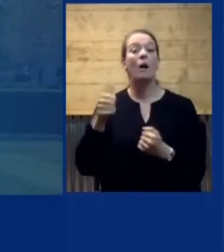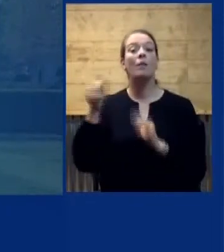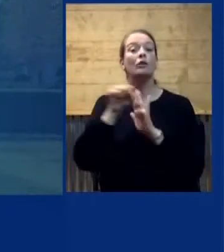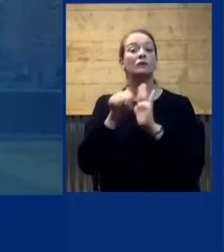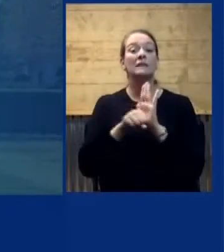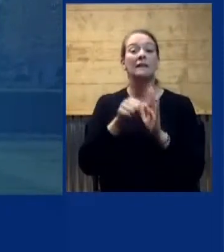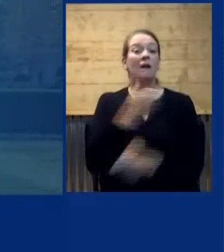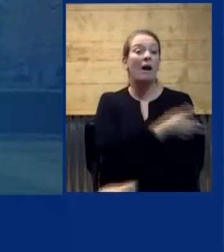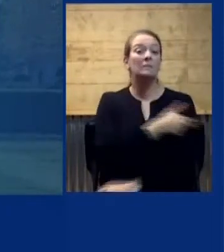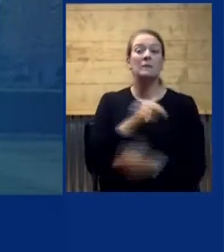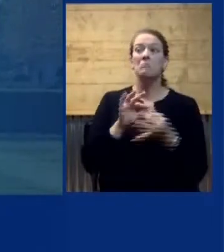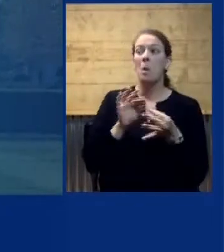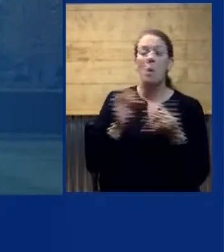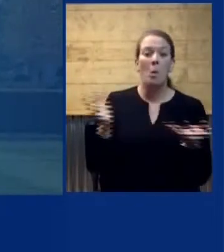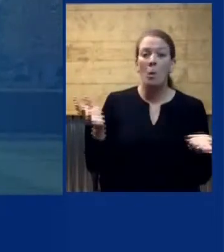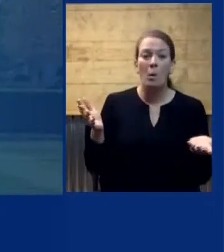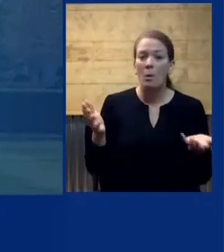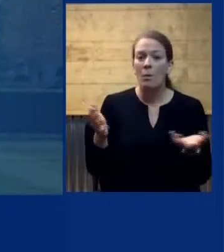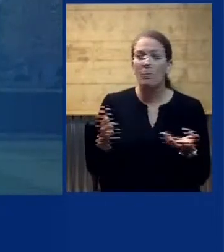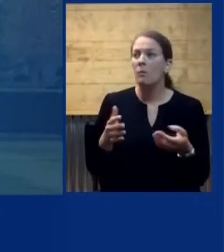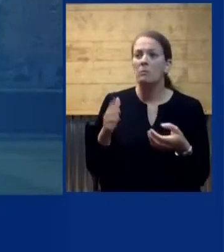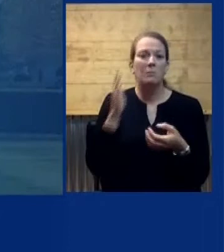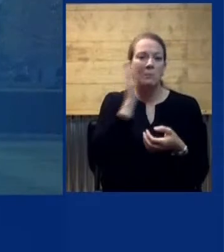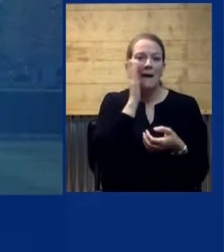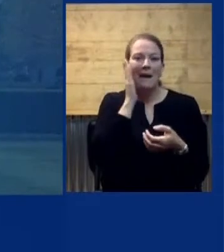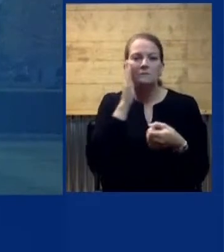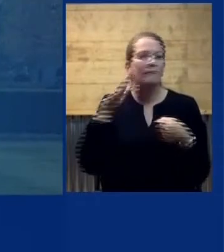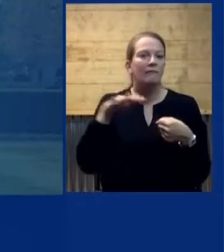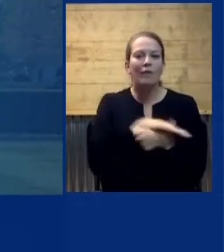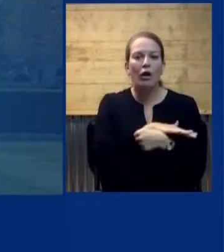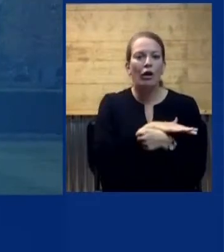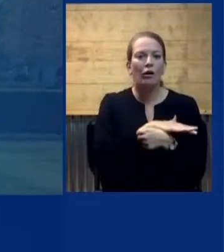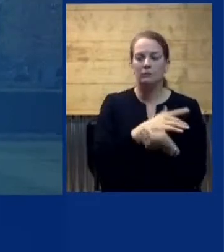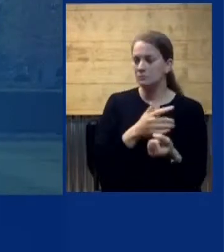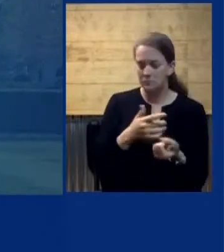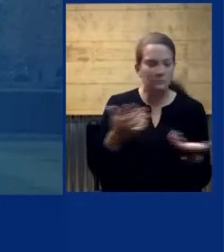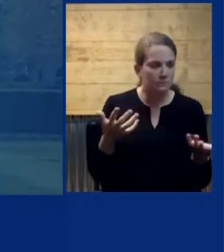STARTED AND NOW YOU HAVE STATES